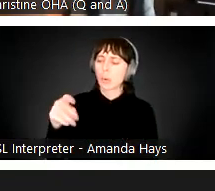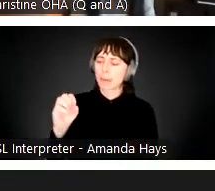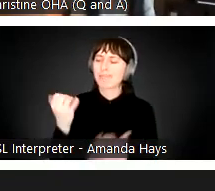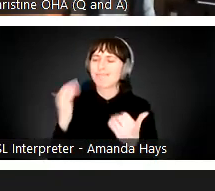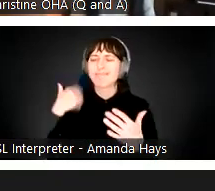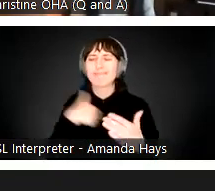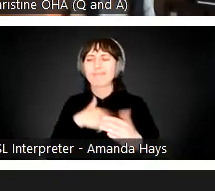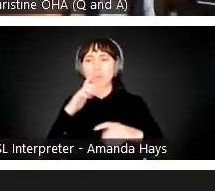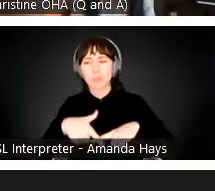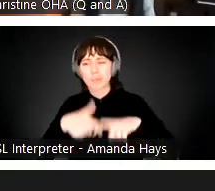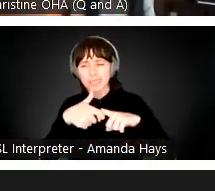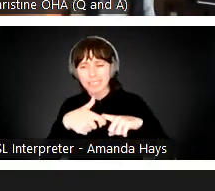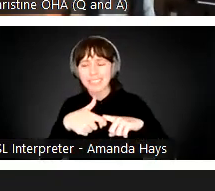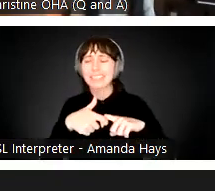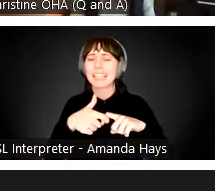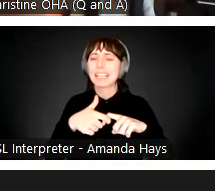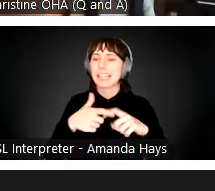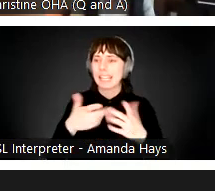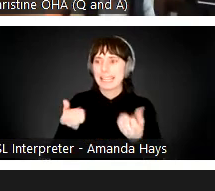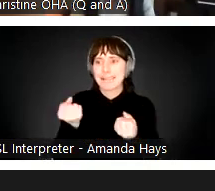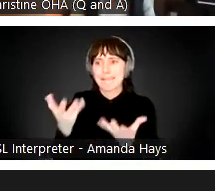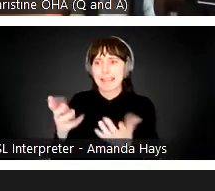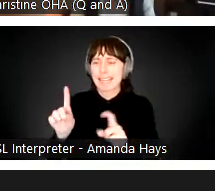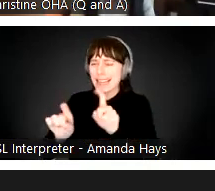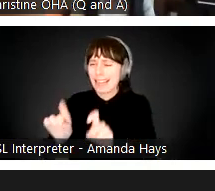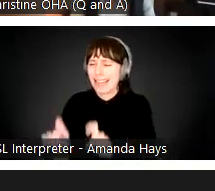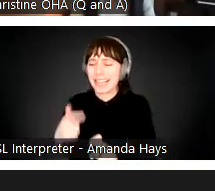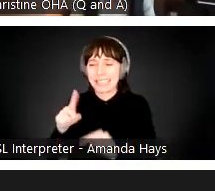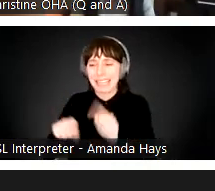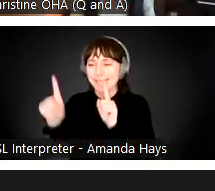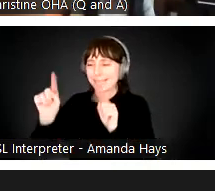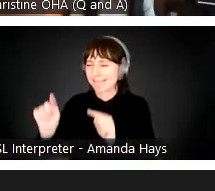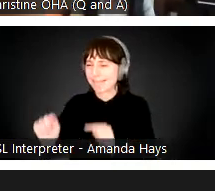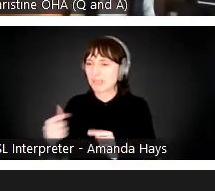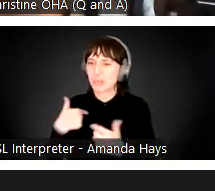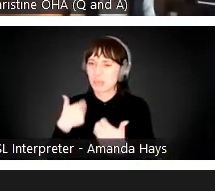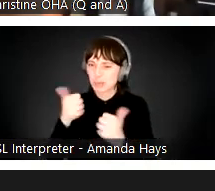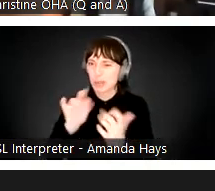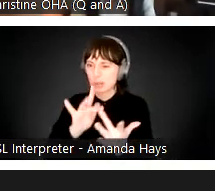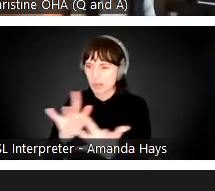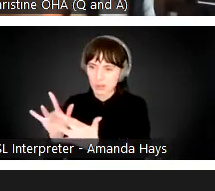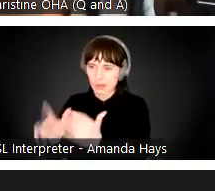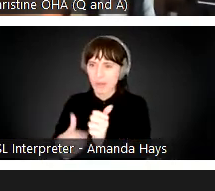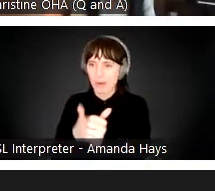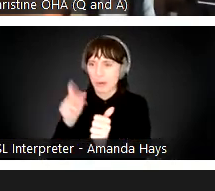couldn't get to, but we will do our best to follow up with as many as we can.